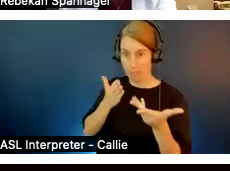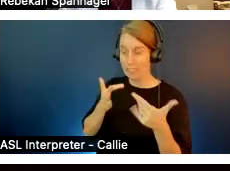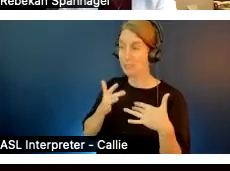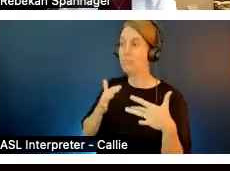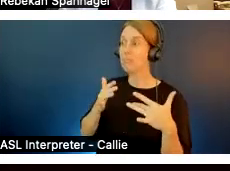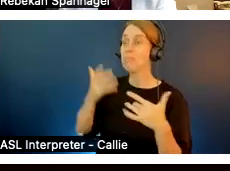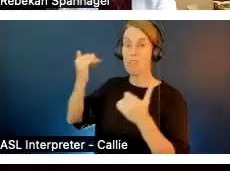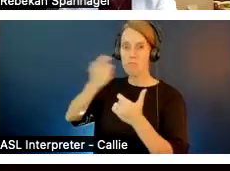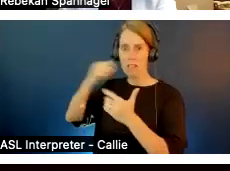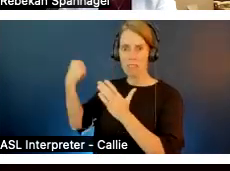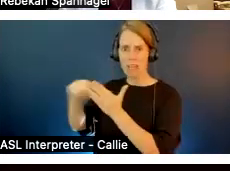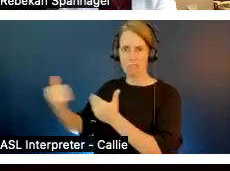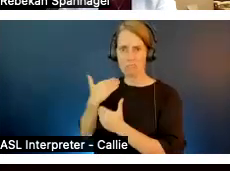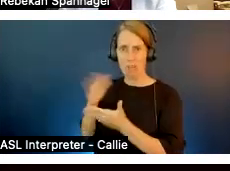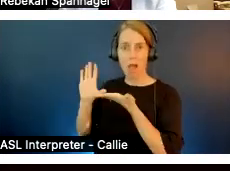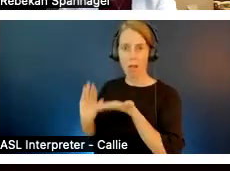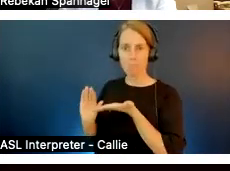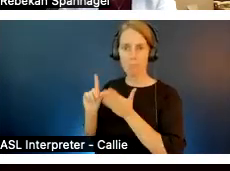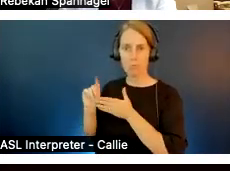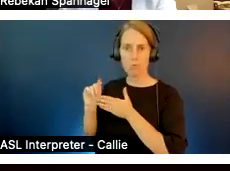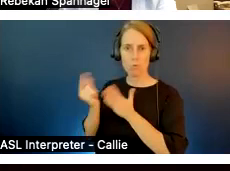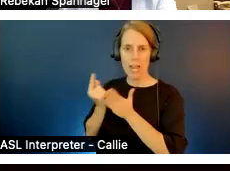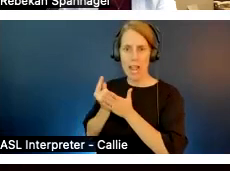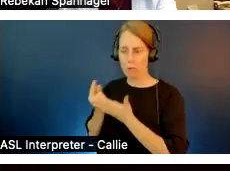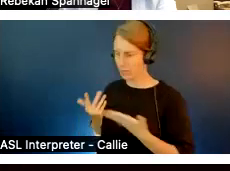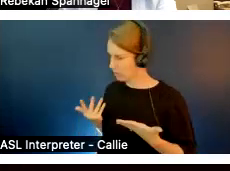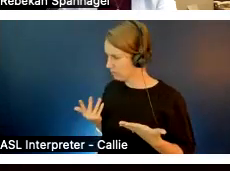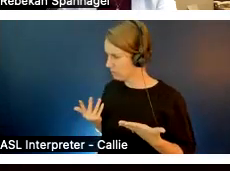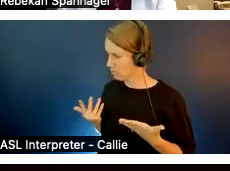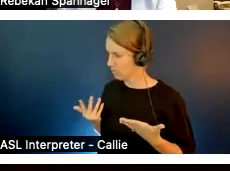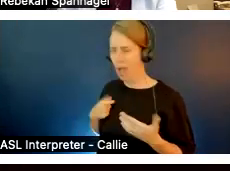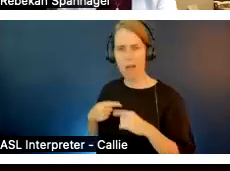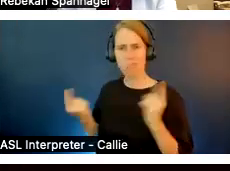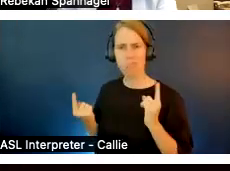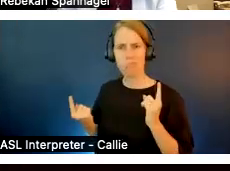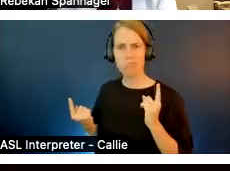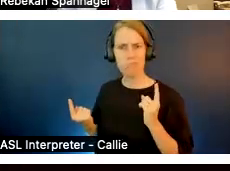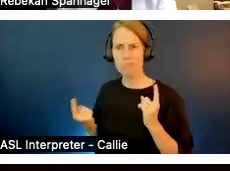why or they're telling me it's because of this and i don't agree and then you send them copies